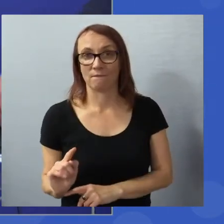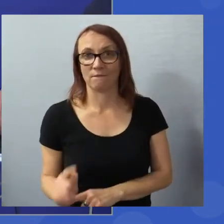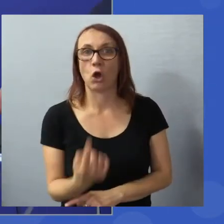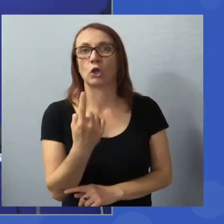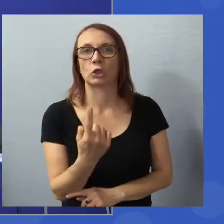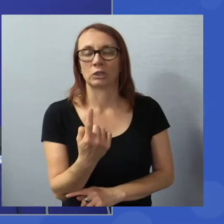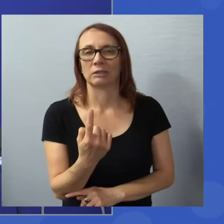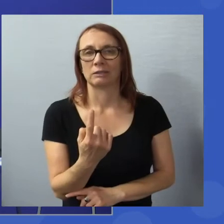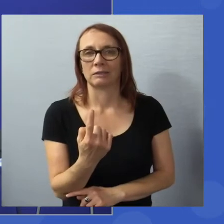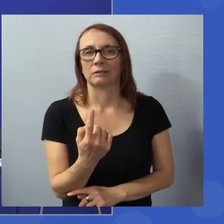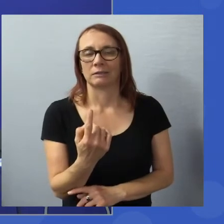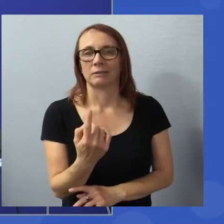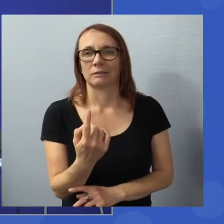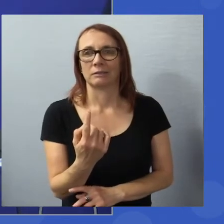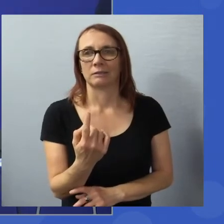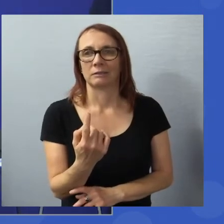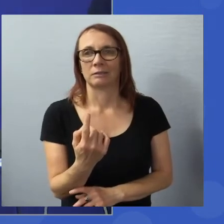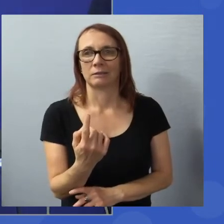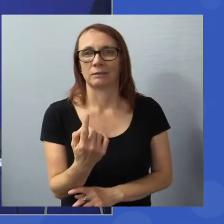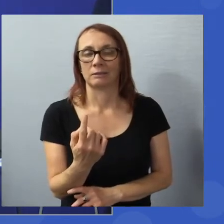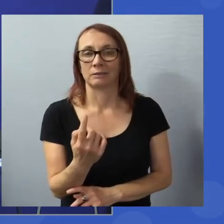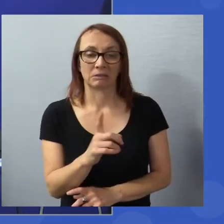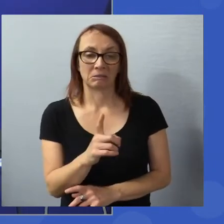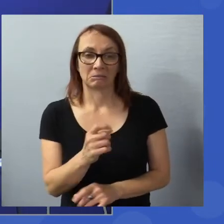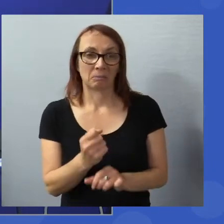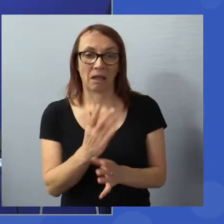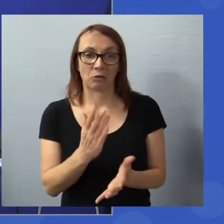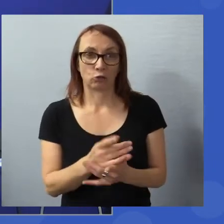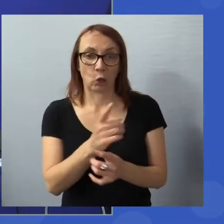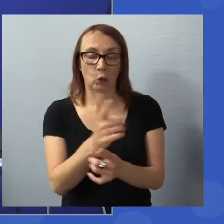a couple of the reasons of doing that is just to get back in the in the in the